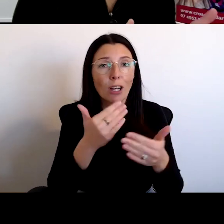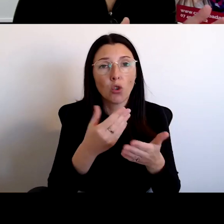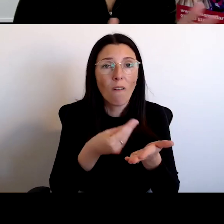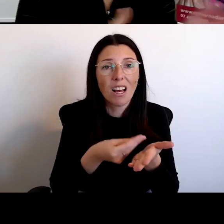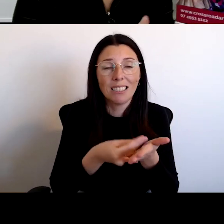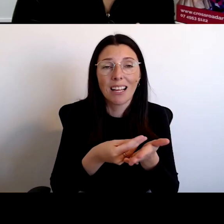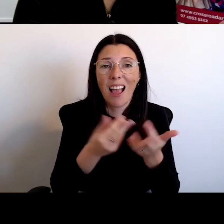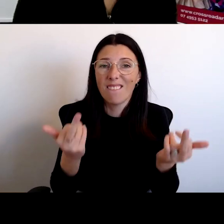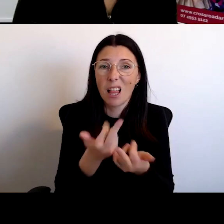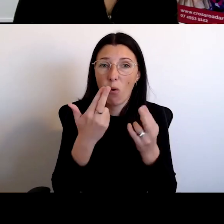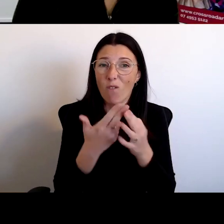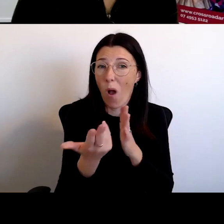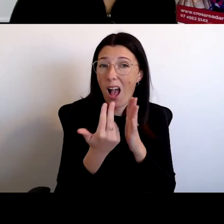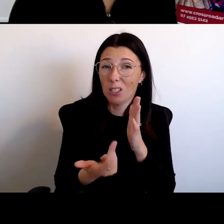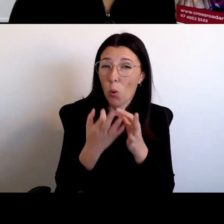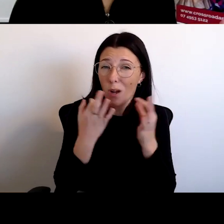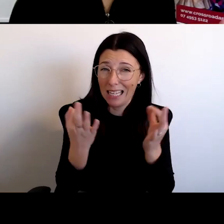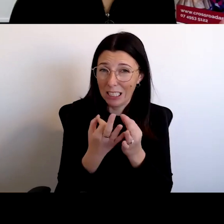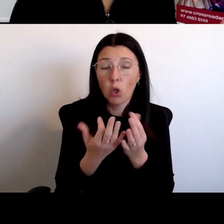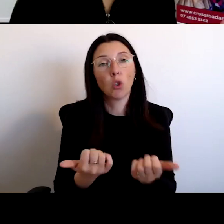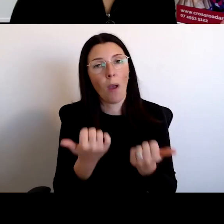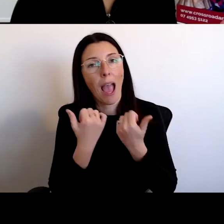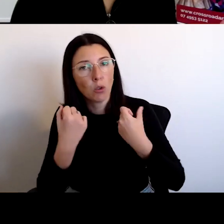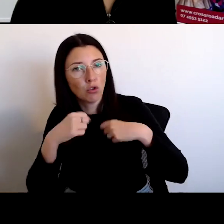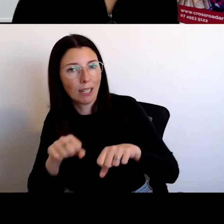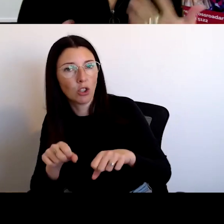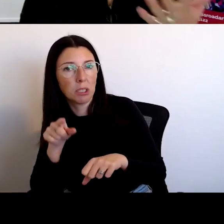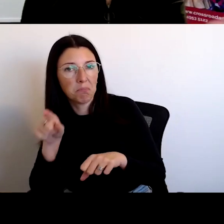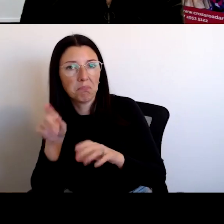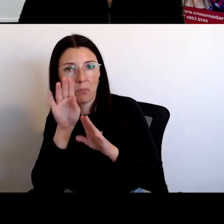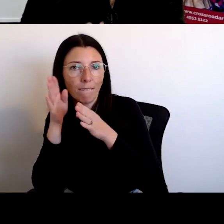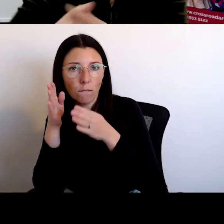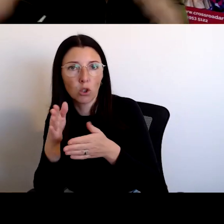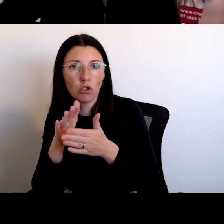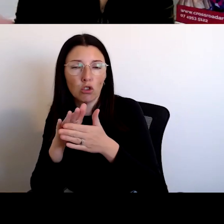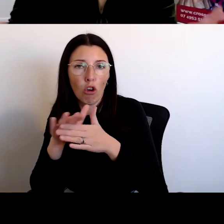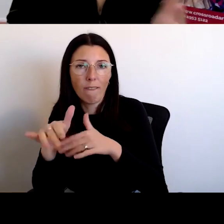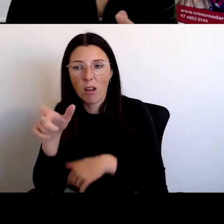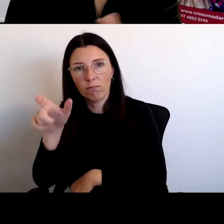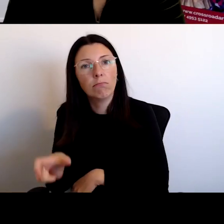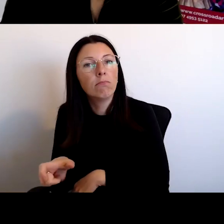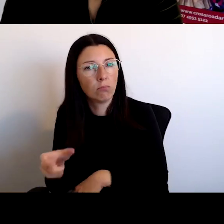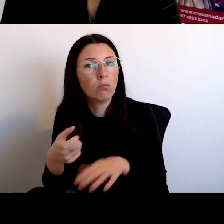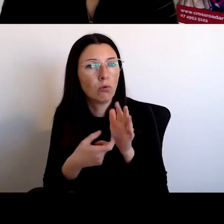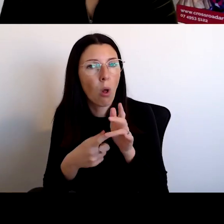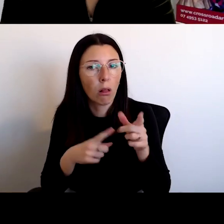kind of the strategy we have gone with. But now that we have had the lovely Melissa in